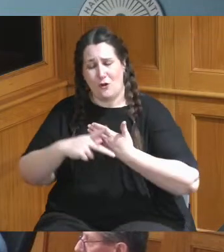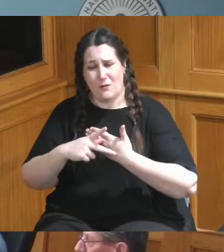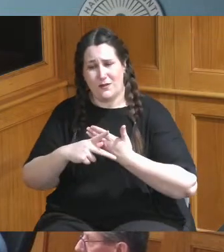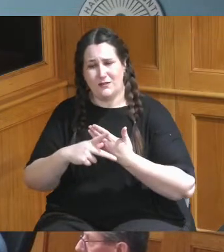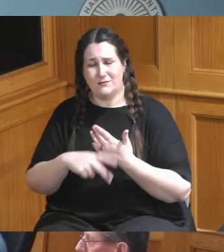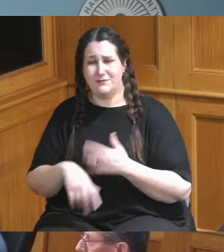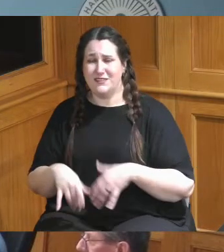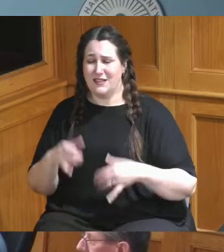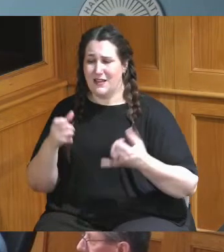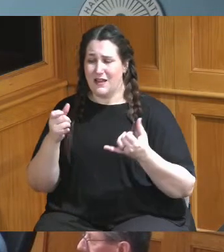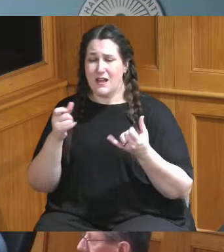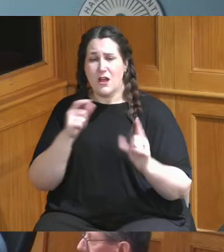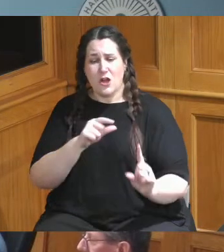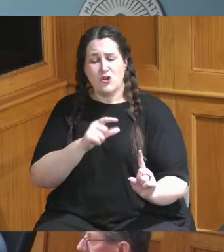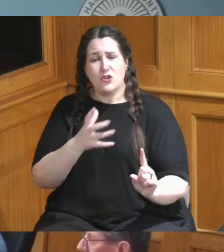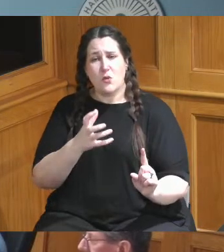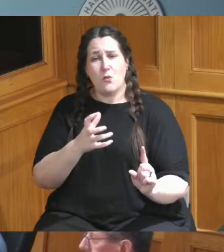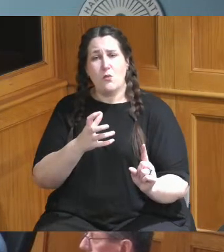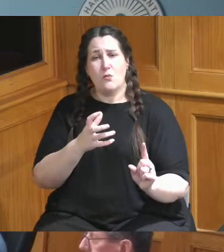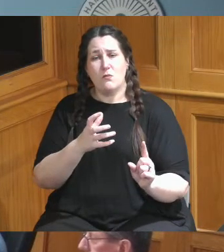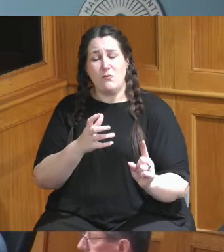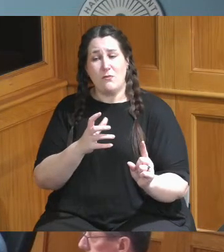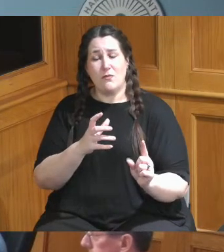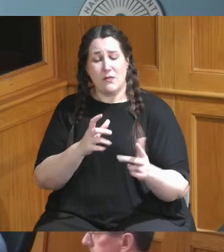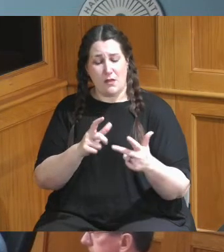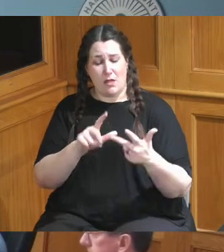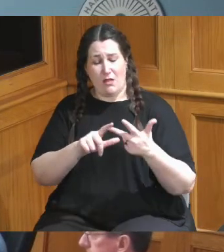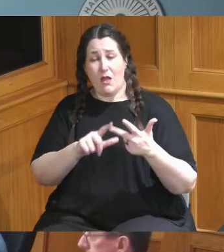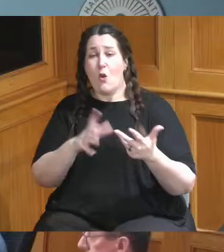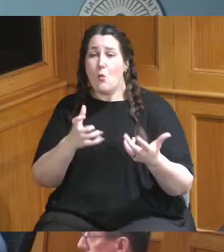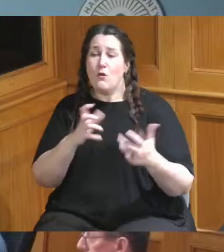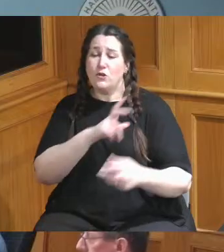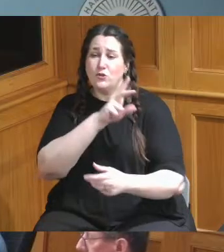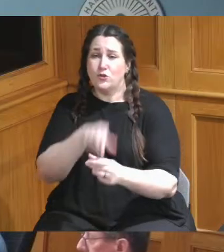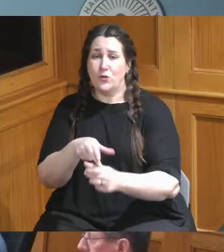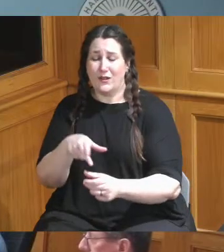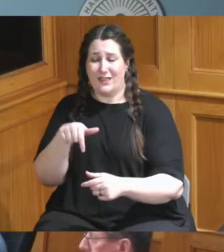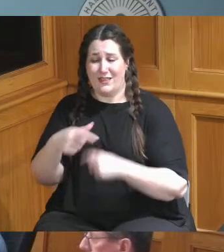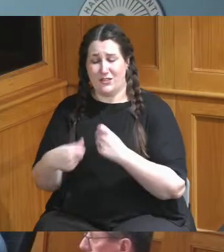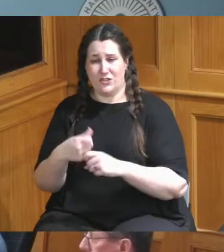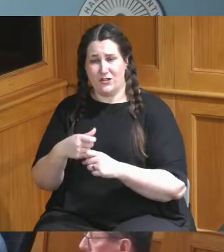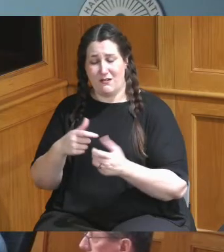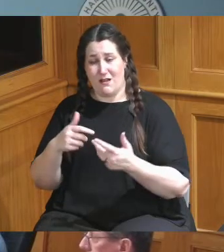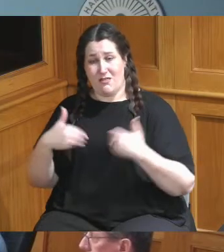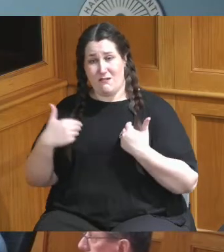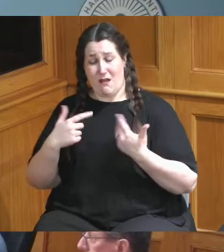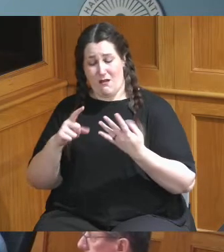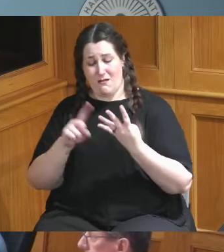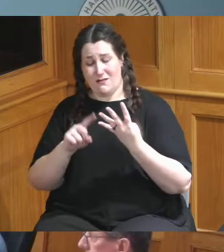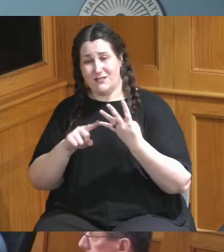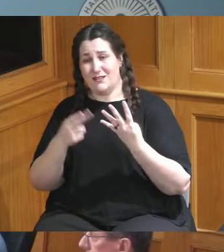work and she too joined the County Commission this year. My youngest daughter Helen inspired by both